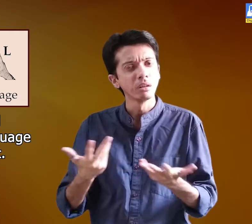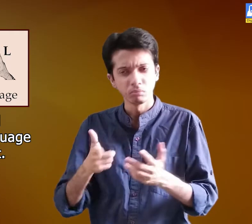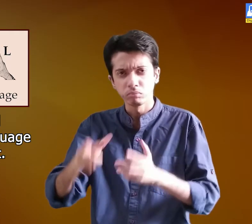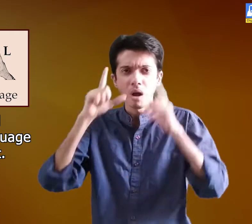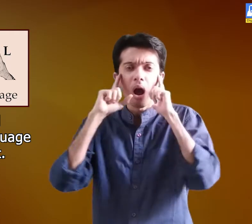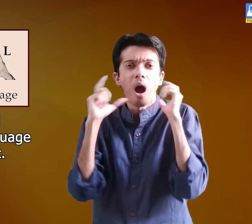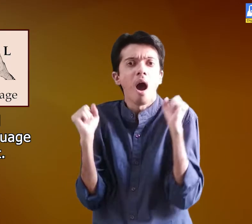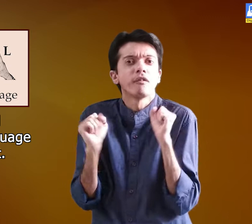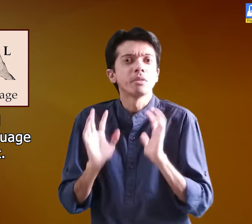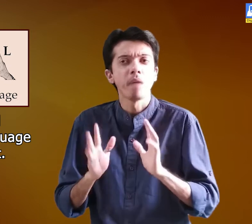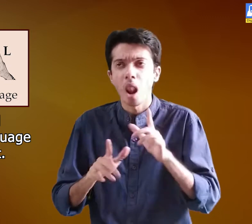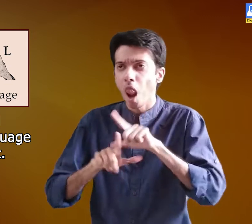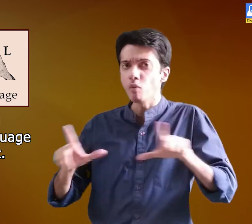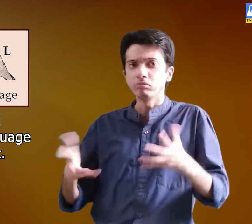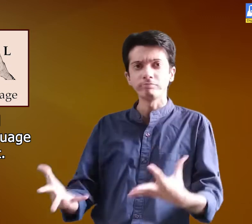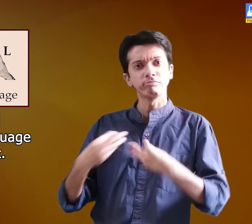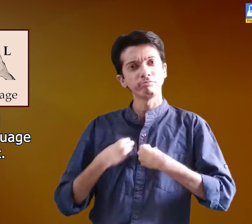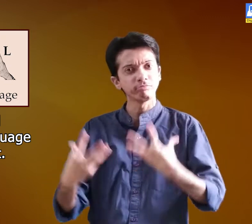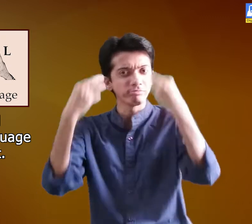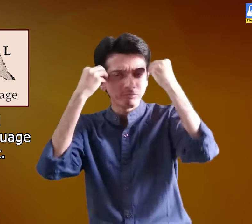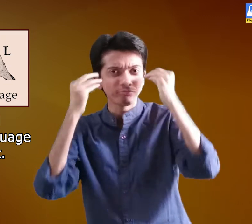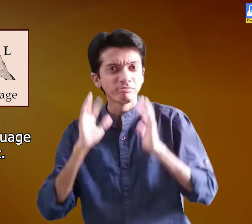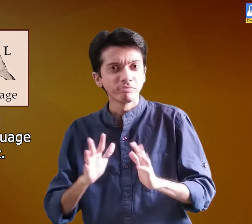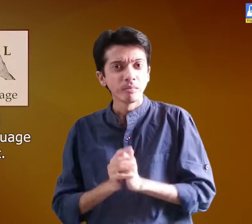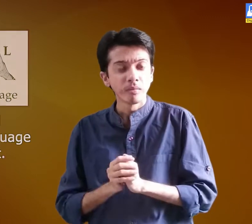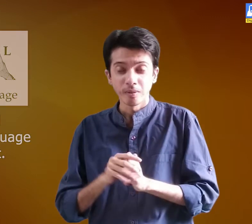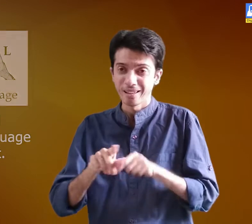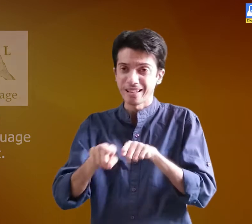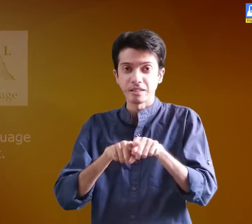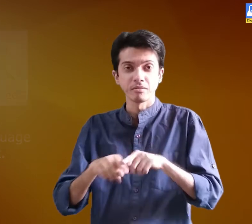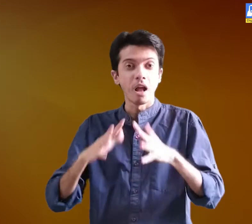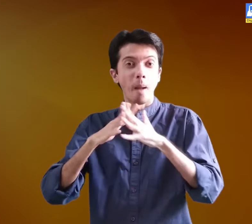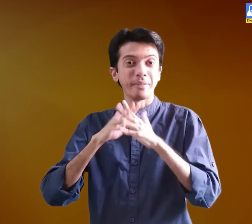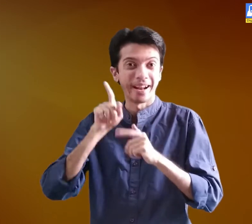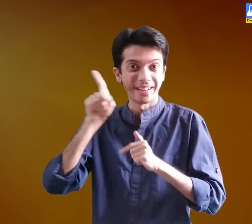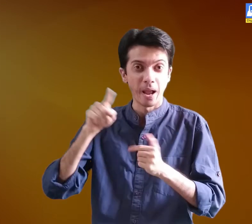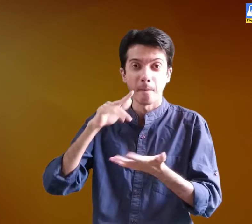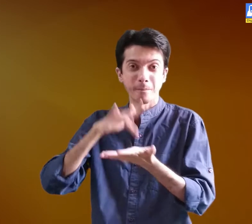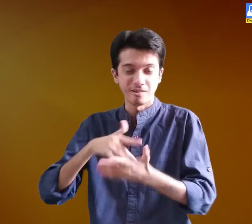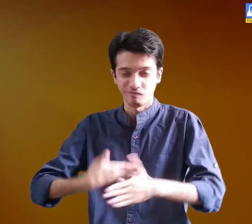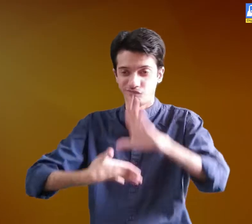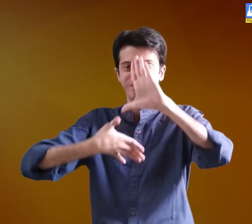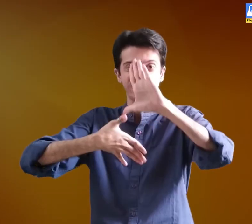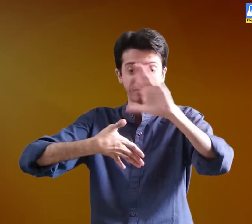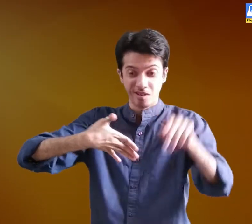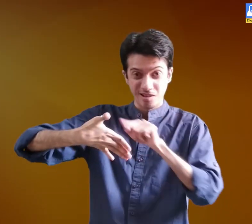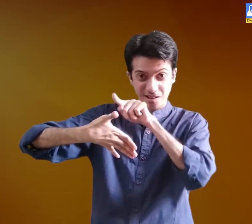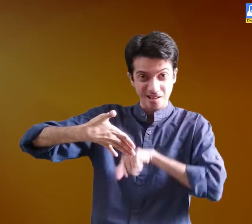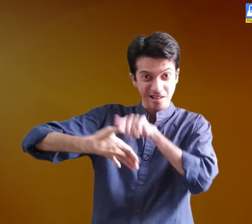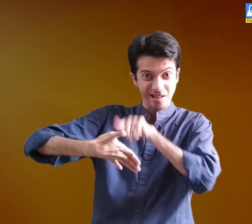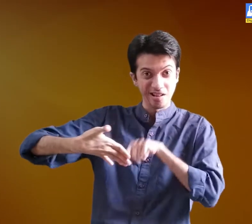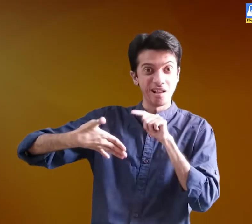of expression everyone has the right to learn any language for example in the south america